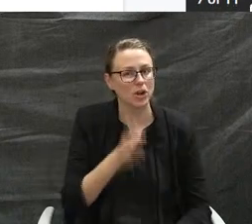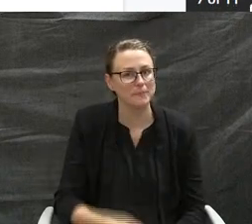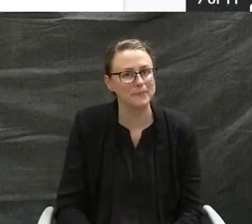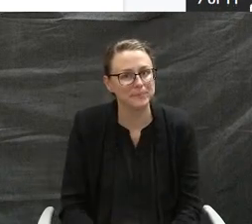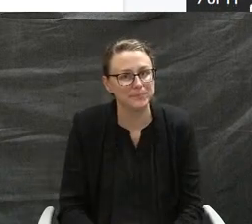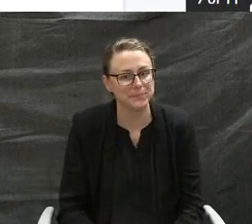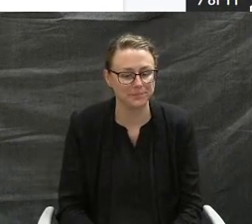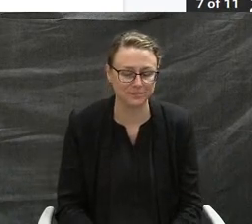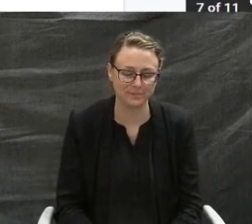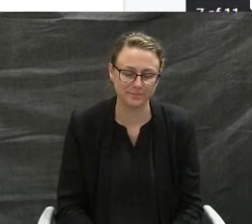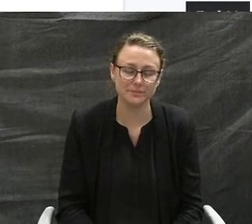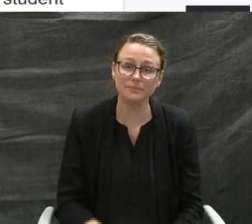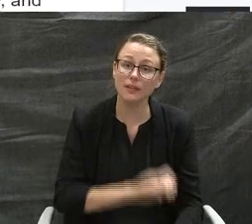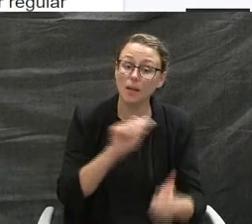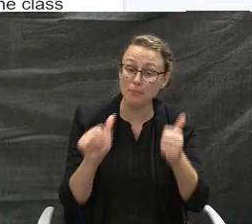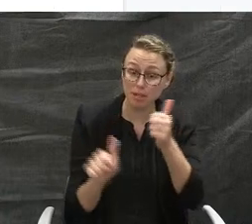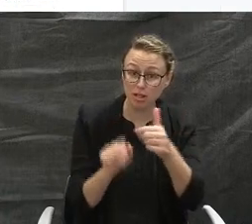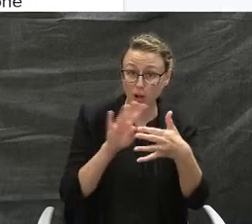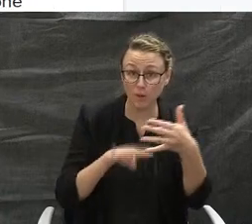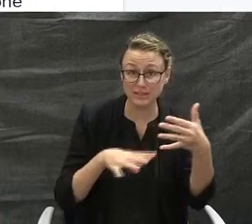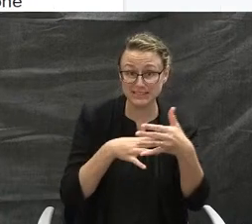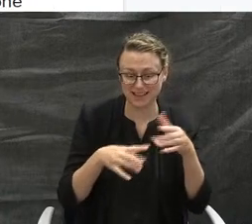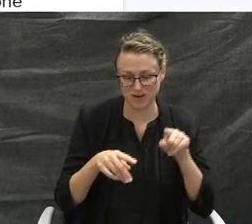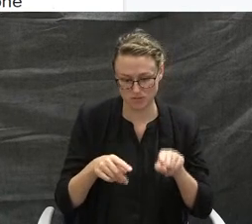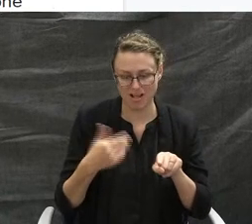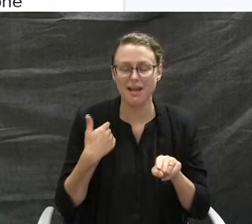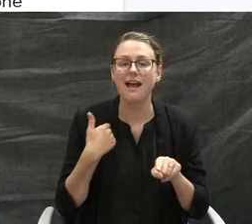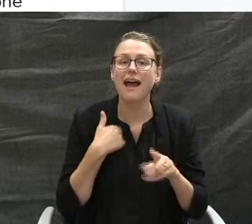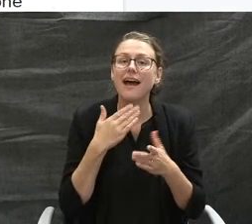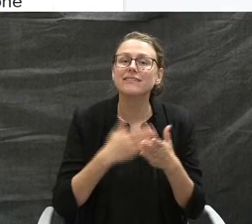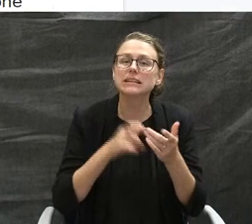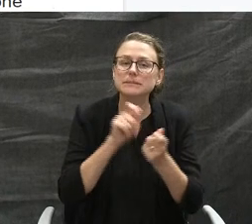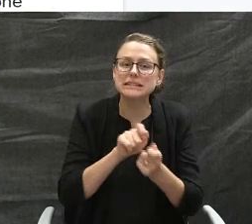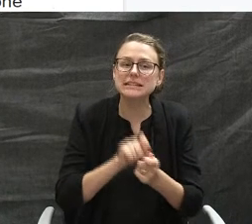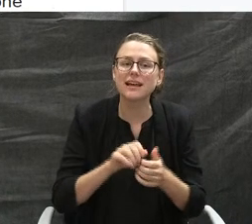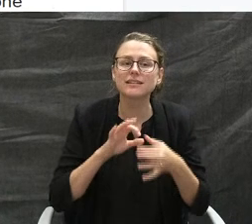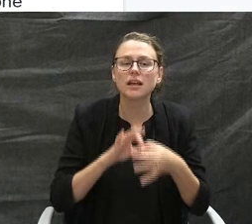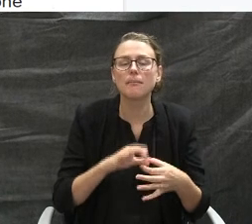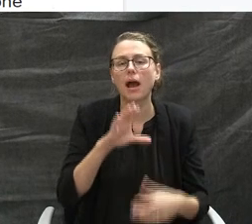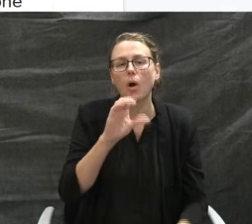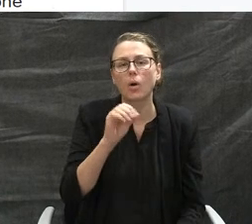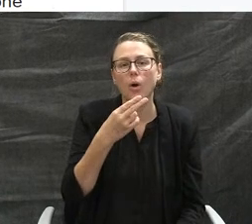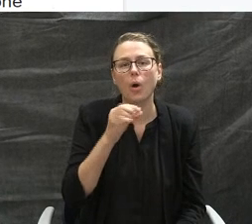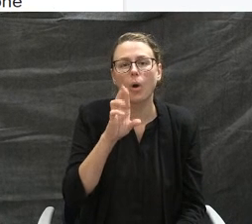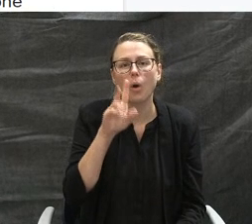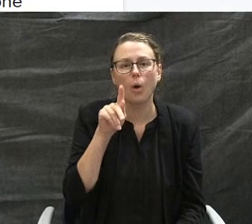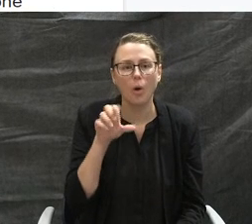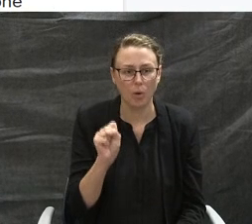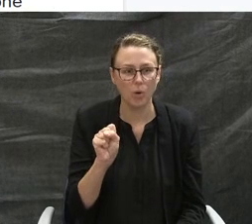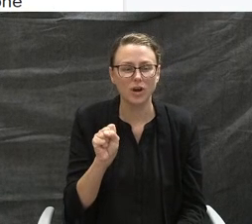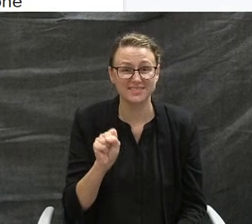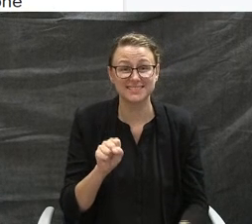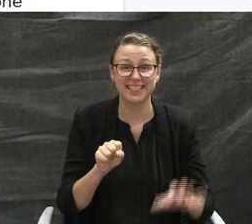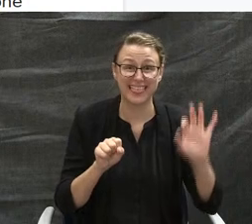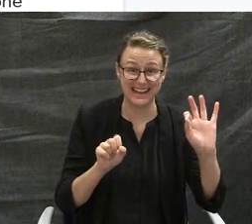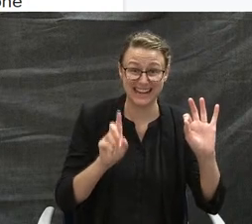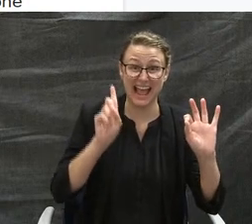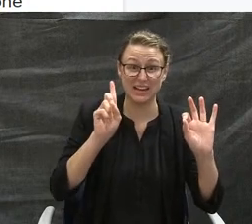Down below the schedule, we do have some details about the cohorts and sticking with this 9 to one student teacher ratio.